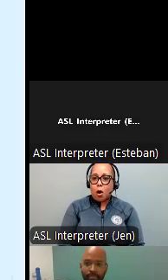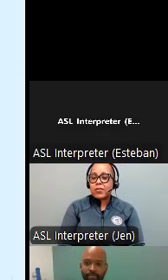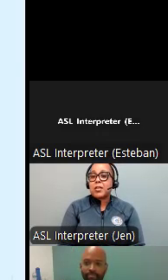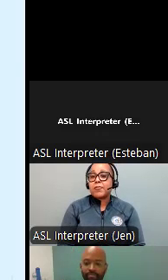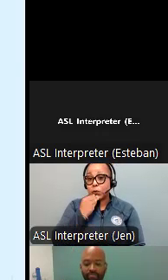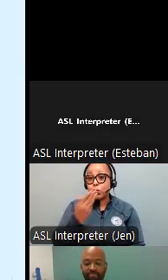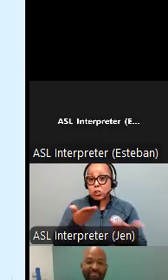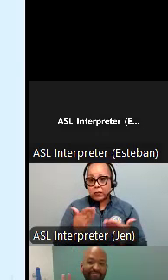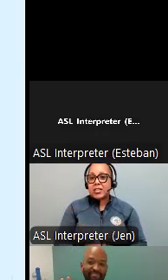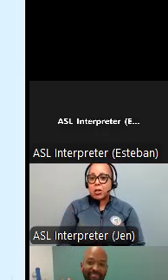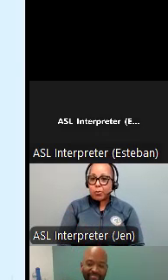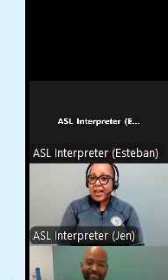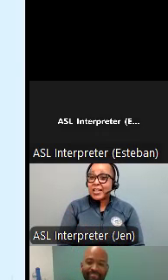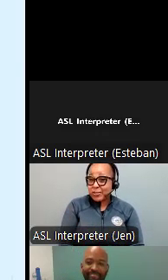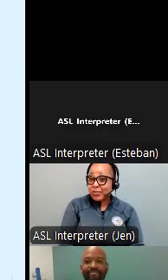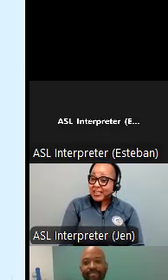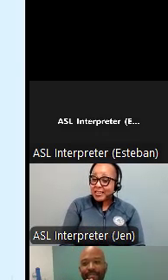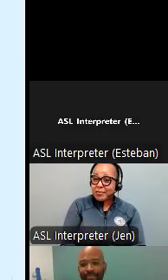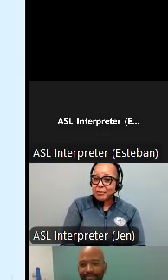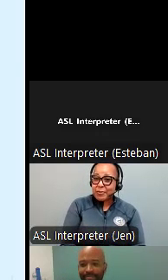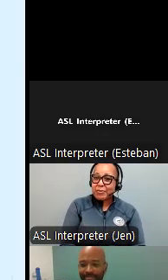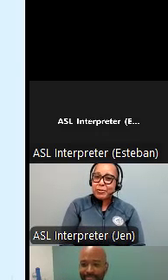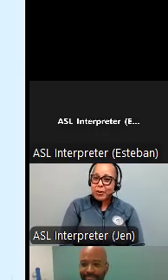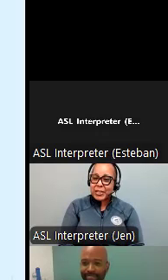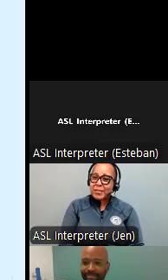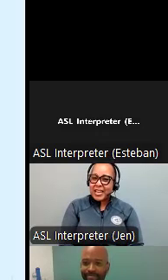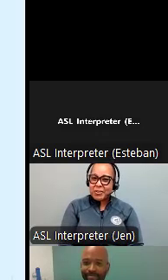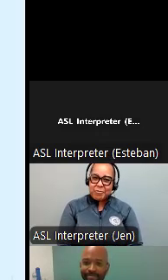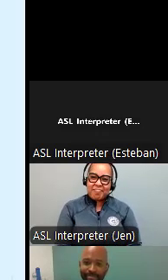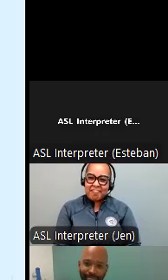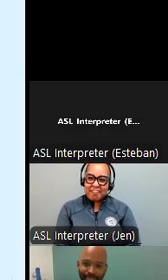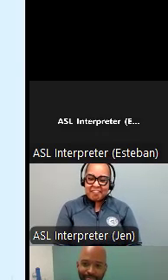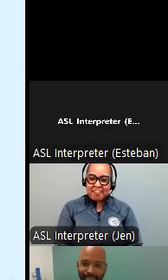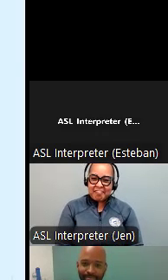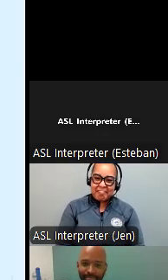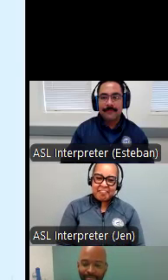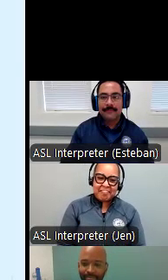of the food services that are provided. so I think those are all the tips thank you.